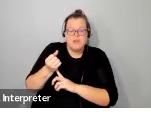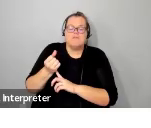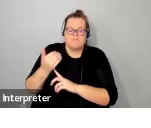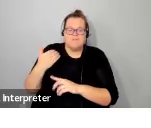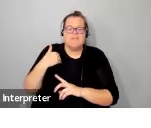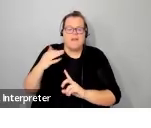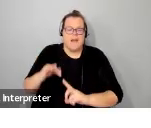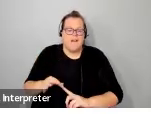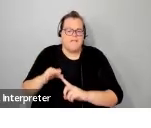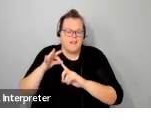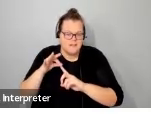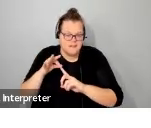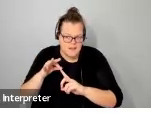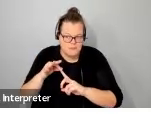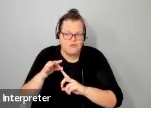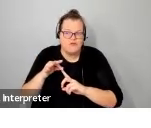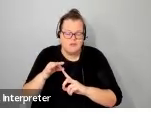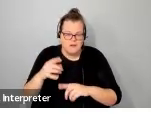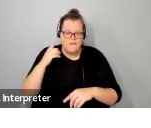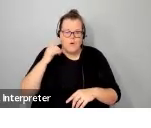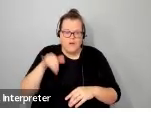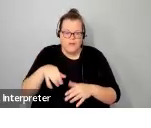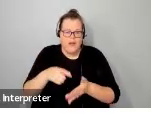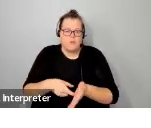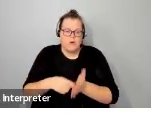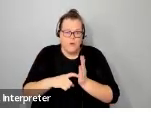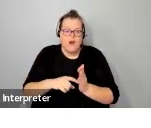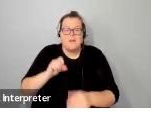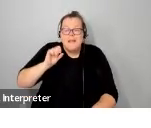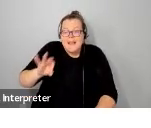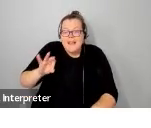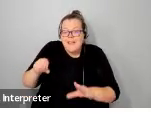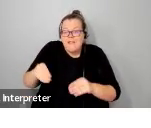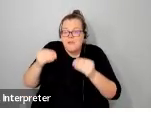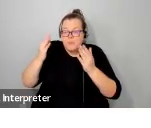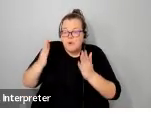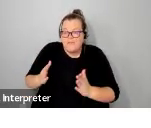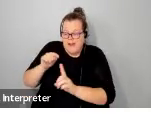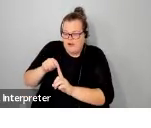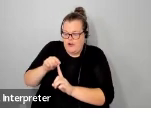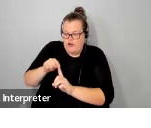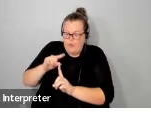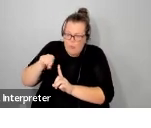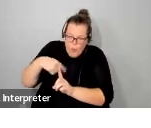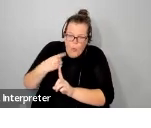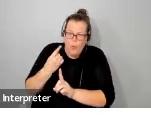conflict of interest requirements when a provider is the only willing and qualified provider in the geographic area.